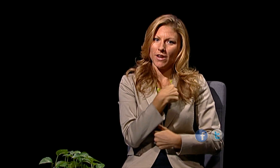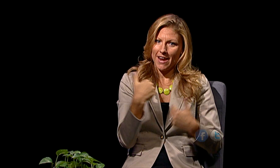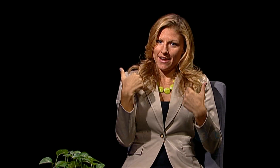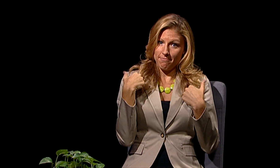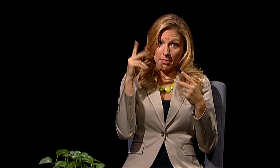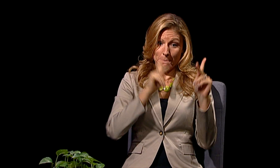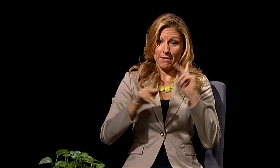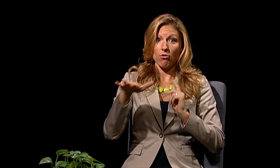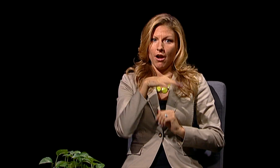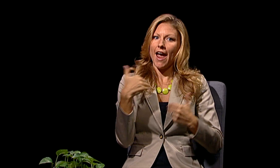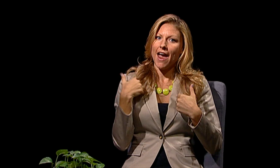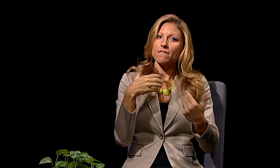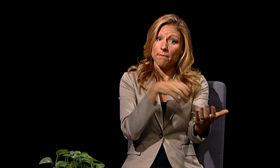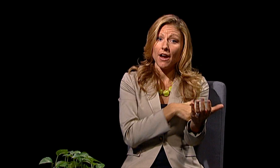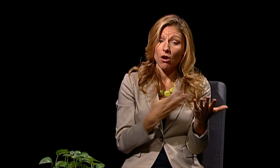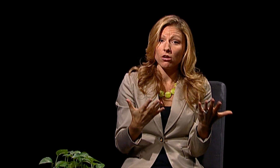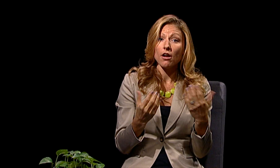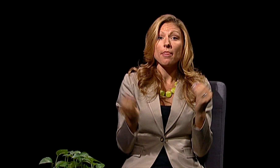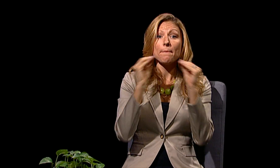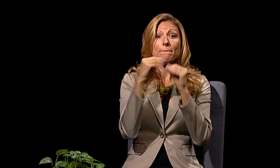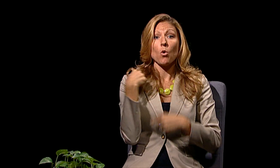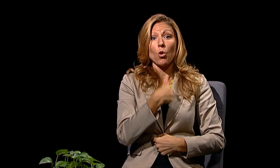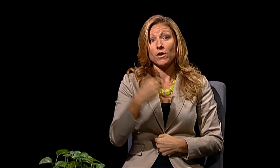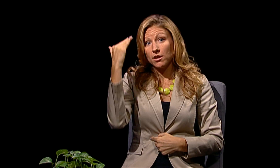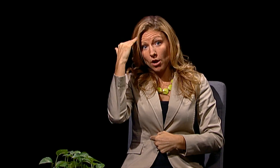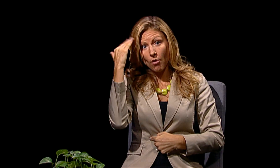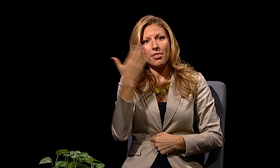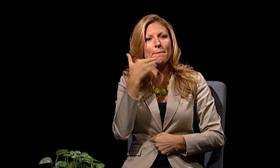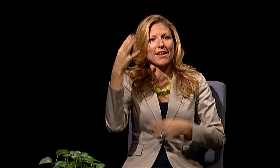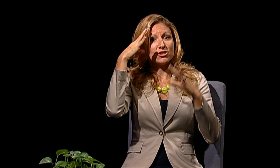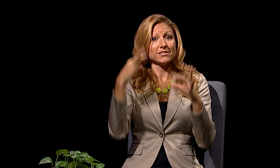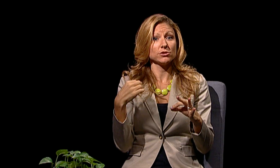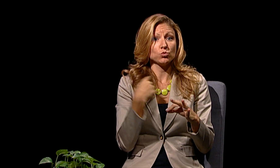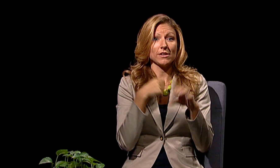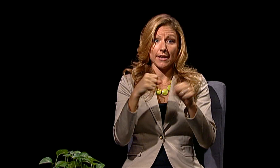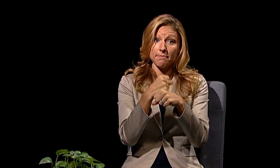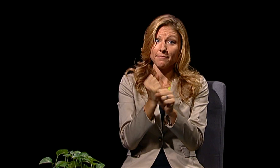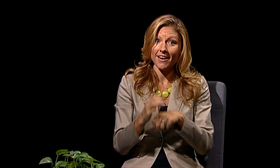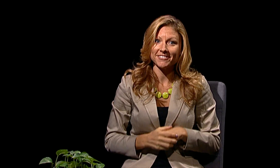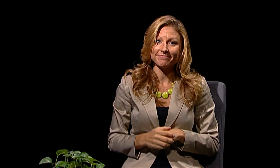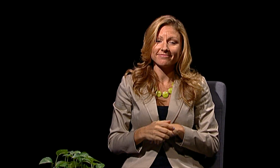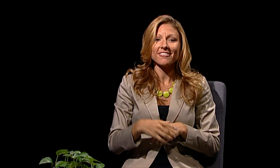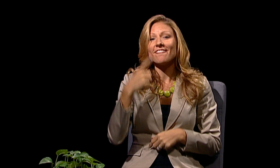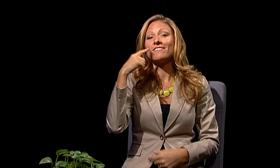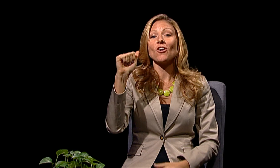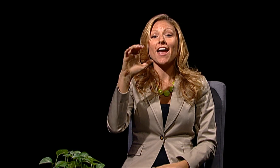IS THAT WE, THE PEOPLE, HAVE POWER. THE MORE WE KNOW THE BETTER DECISIONS WE CAN MAKE.